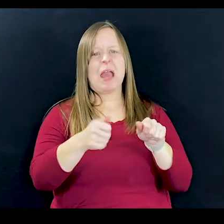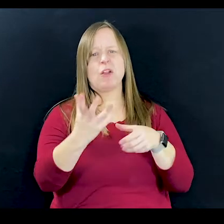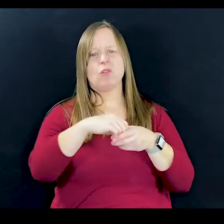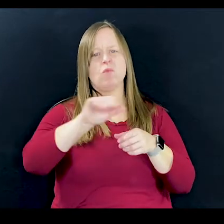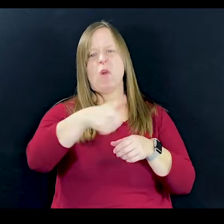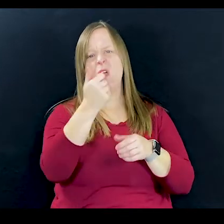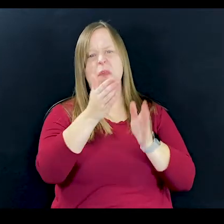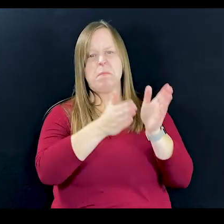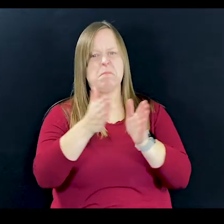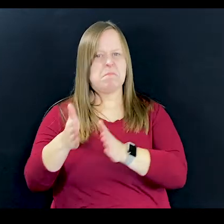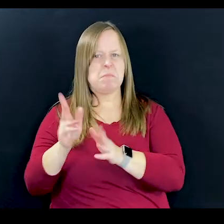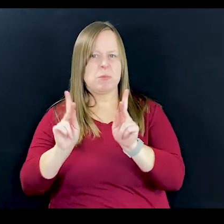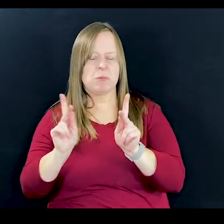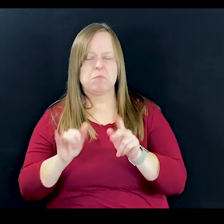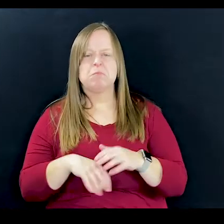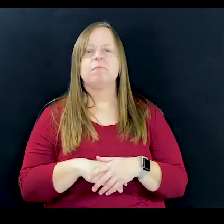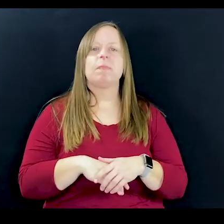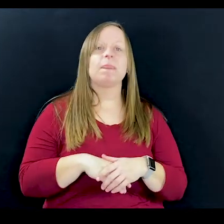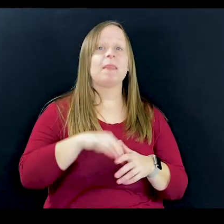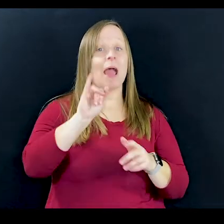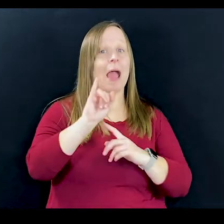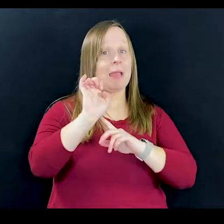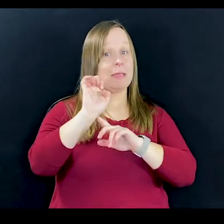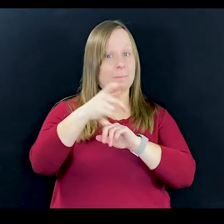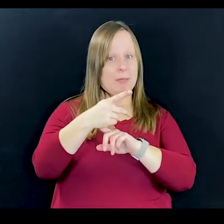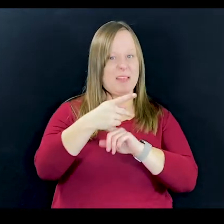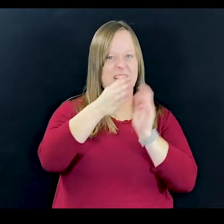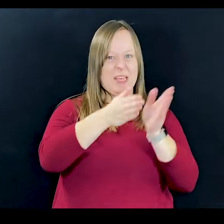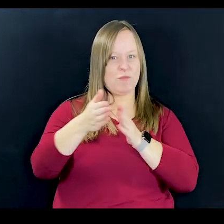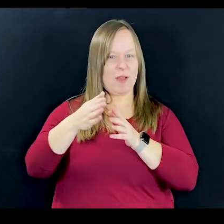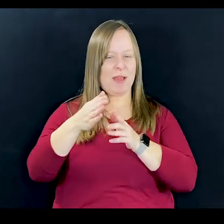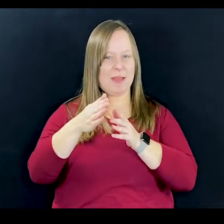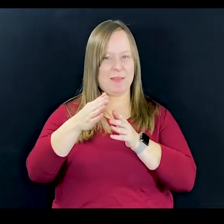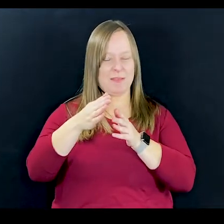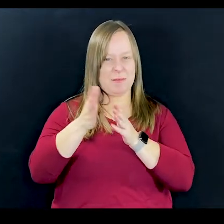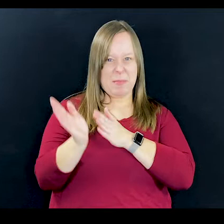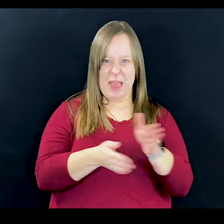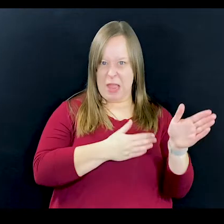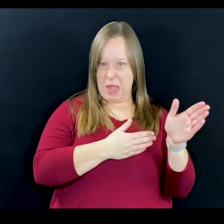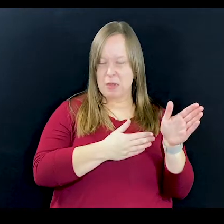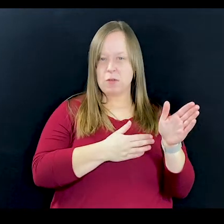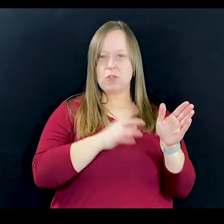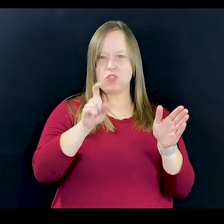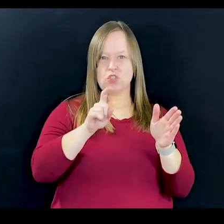include other individuals as well. The IEP, that "individualized plan" should